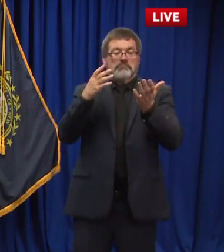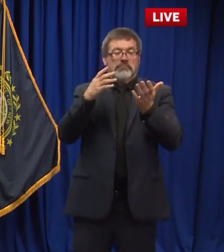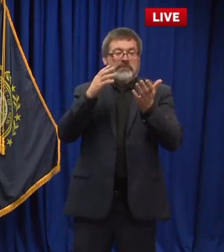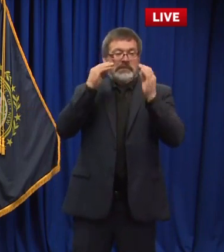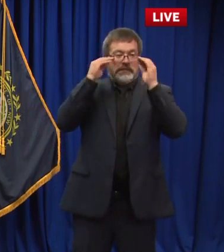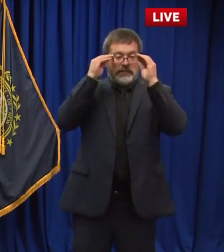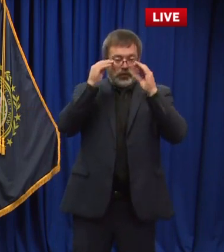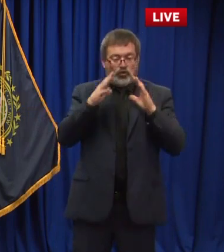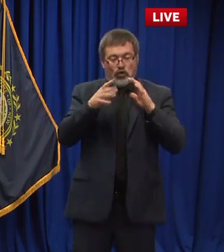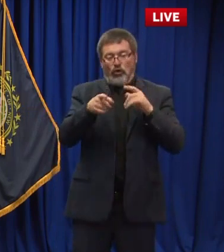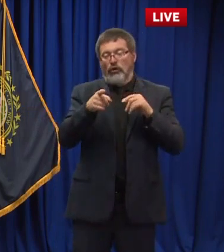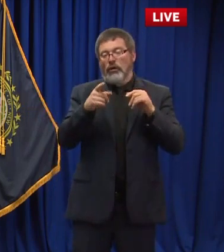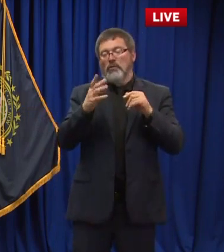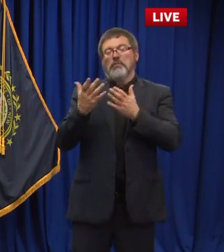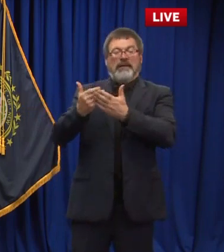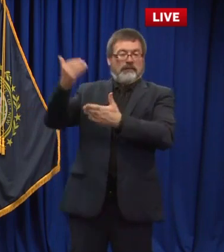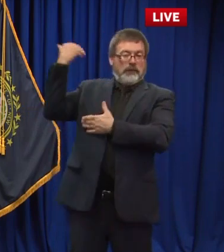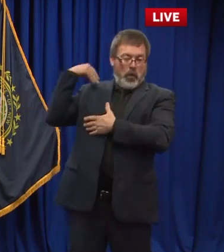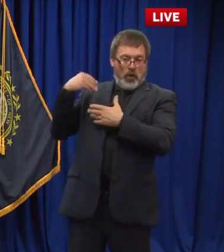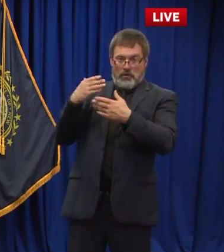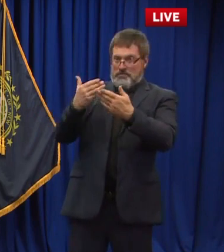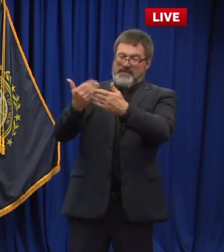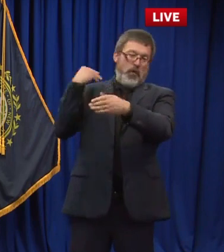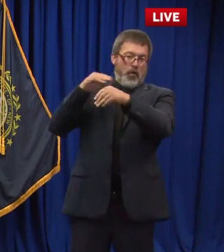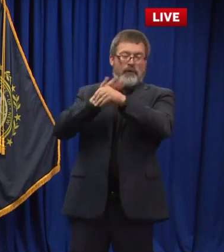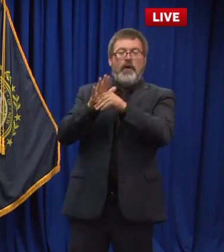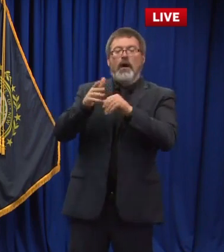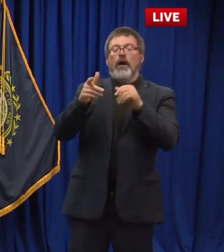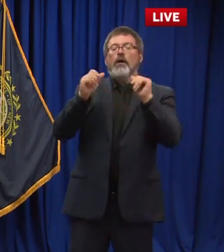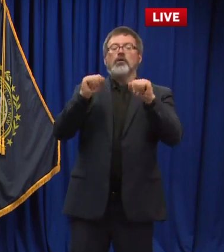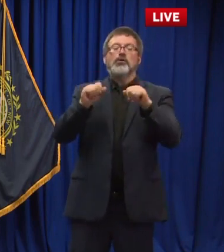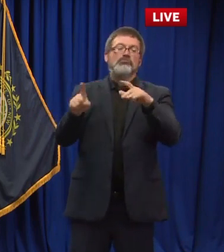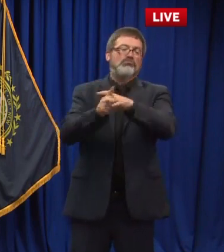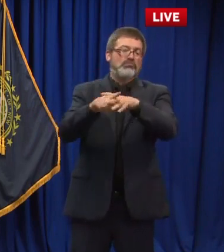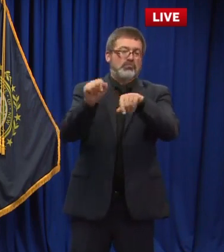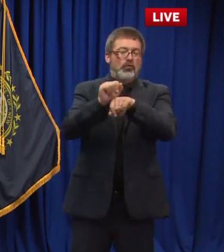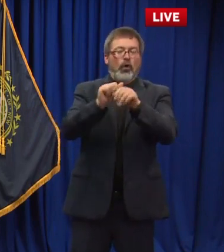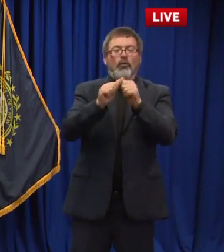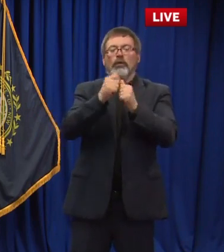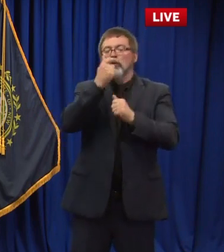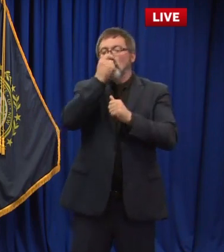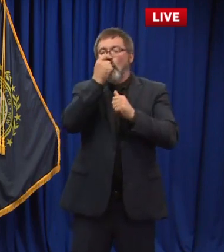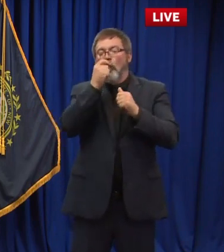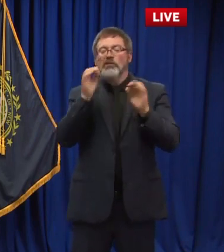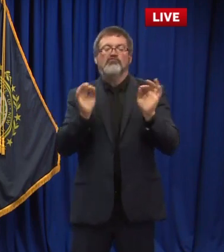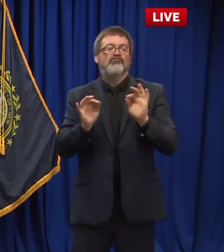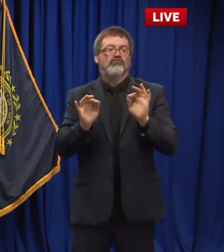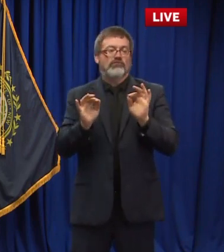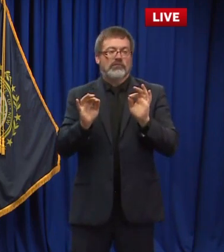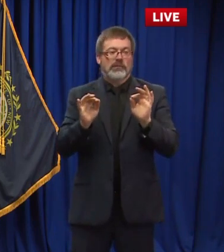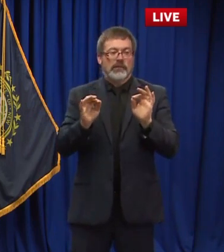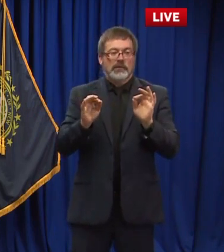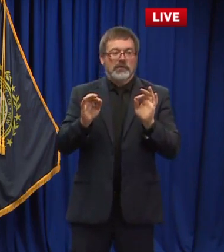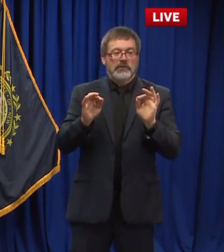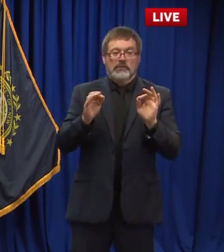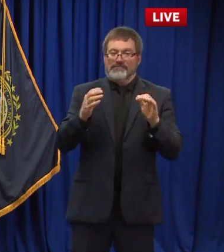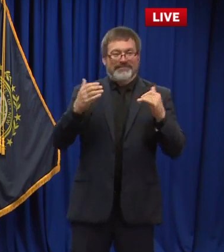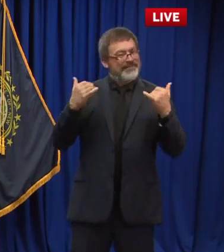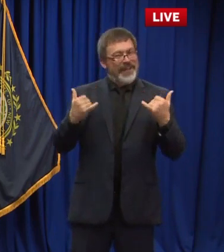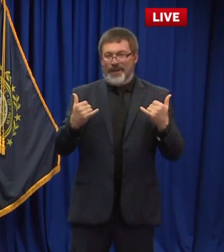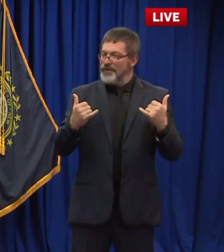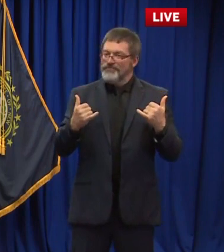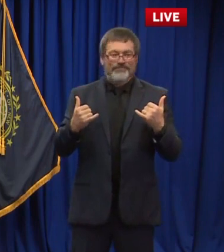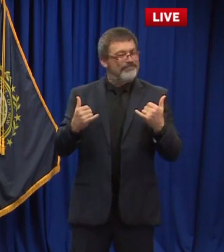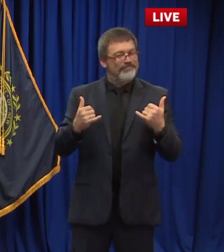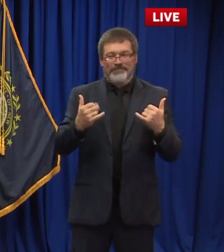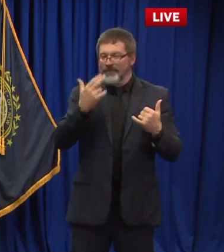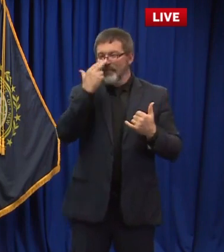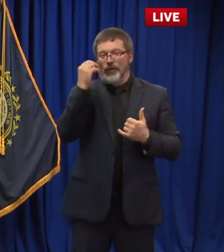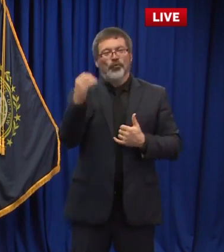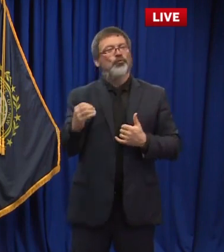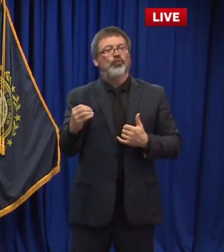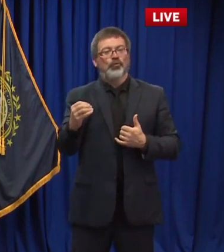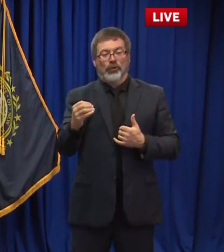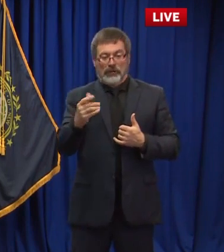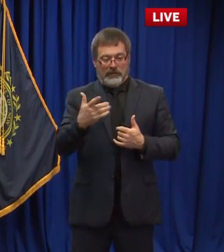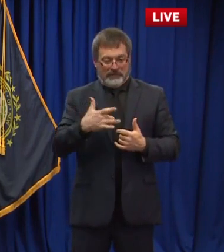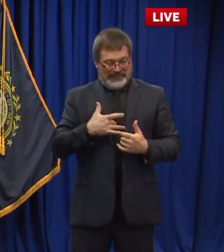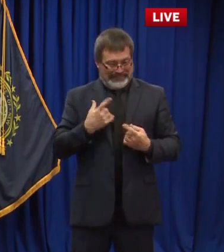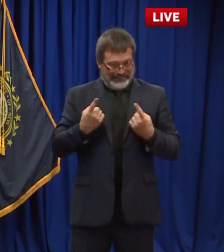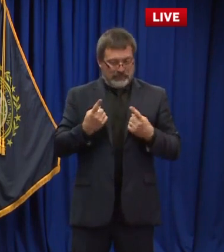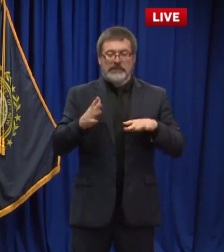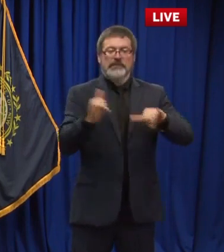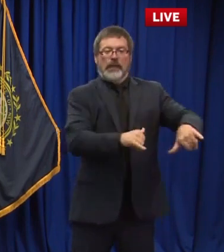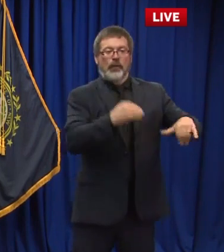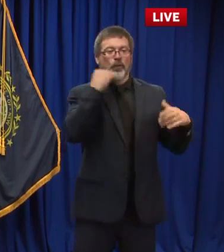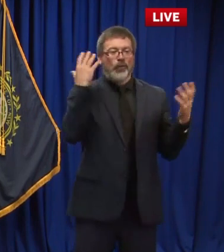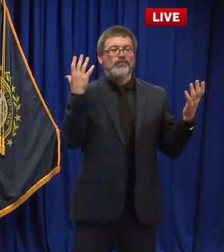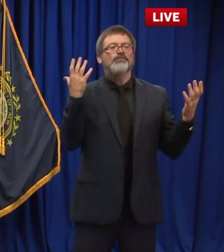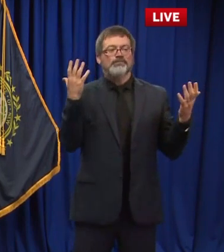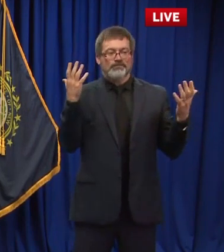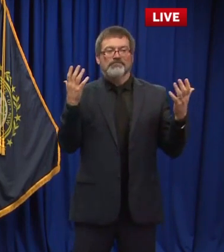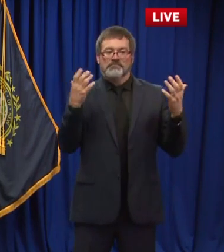SOMETIMES TEACHERS WILL SAY I’M NOT FEELING GREAT BUT I’LL BE THERE FOR THE KIDS, BUT NOW, WE ARE SAYING WE HAVE TO BE VERY RESPONSIBLE A LOT OF TEACHERS COULD BE OUT POTENTIALLY.